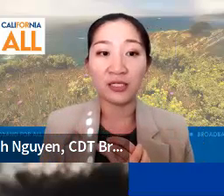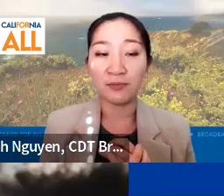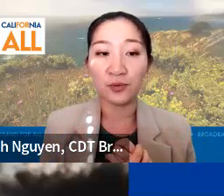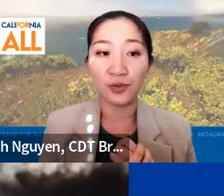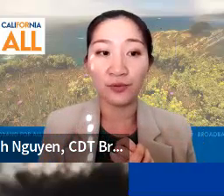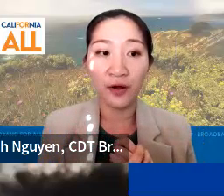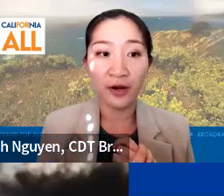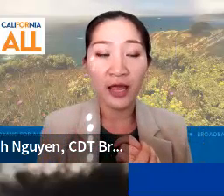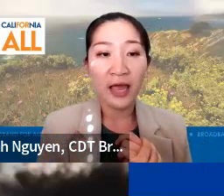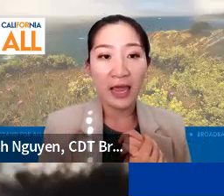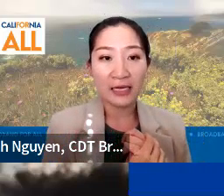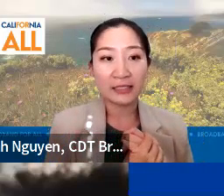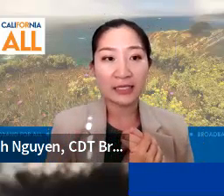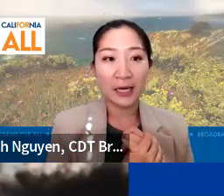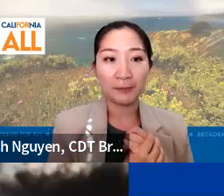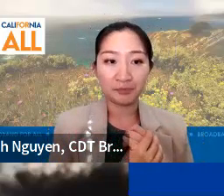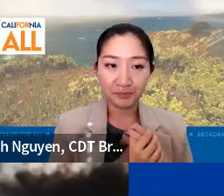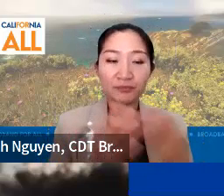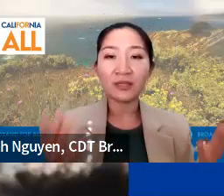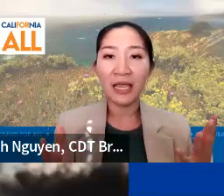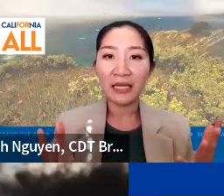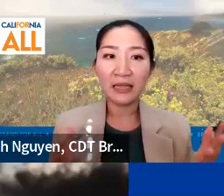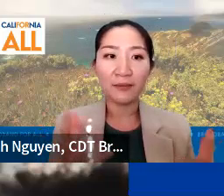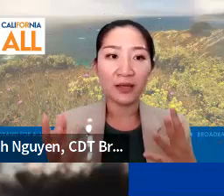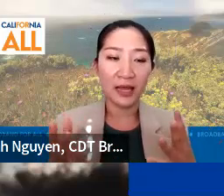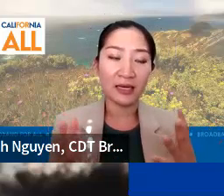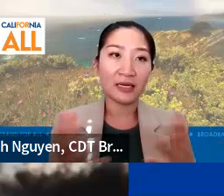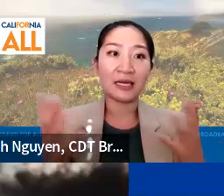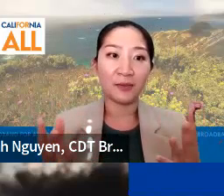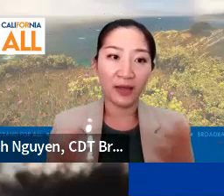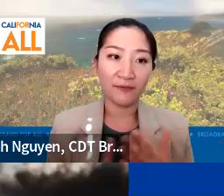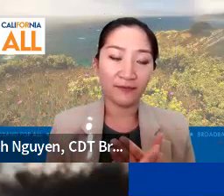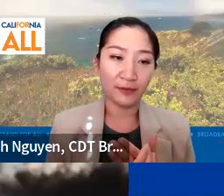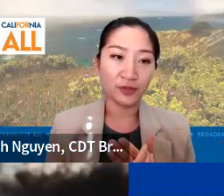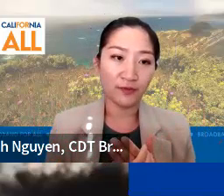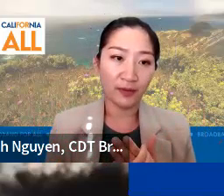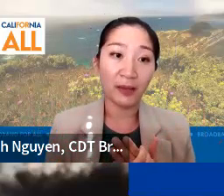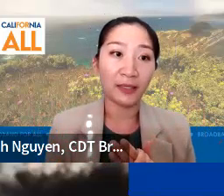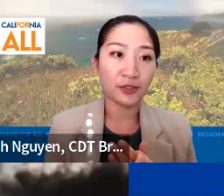in the Jamesville so far, and any that with any data that we have council for in the public